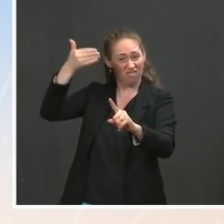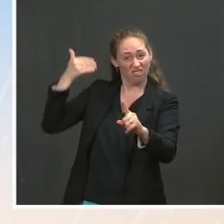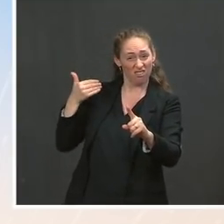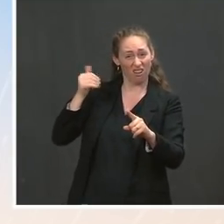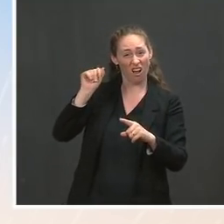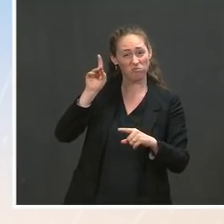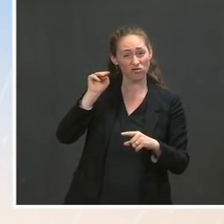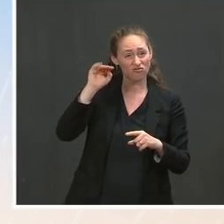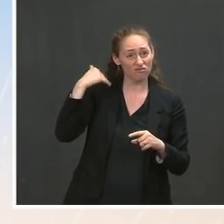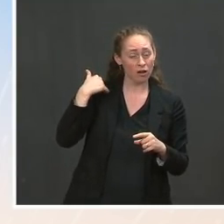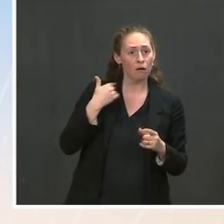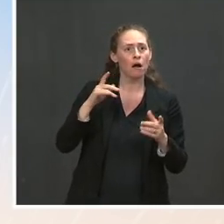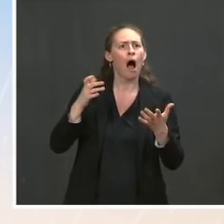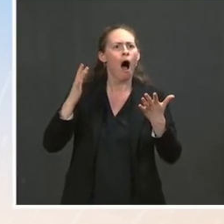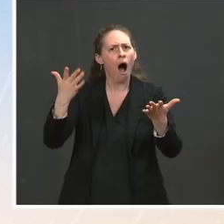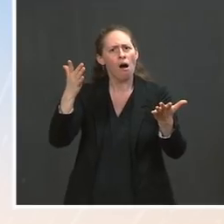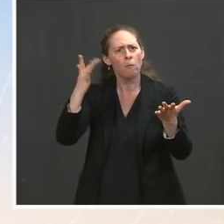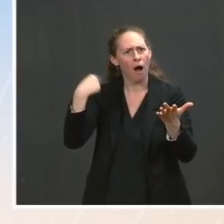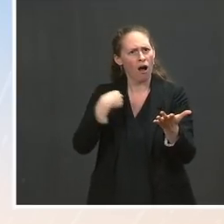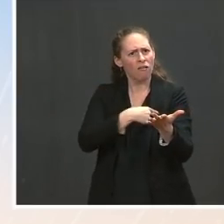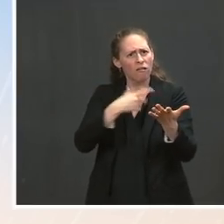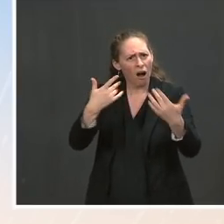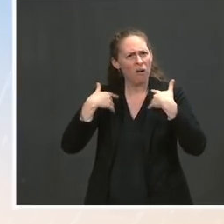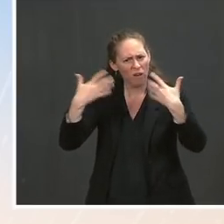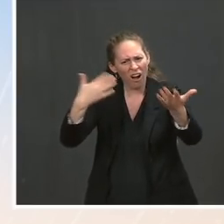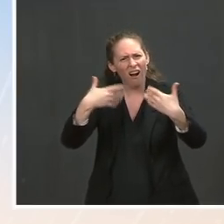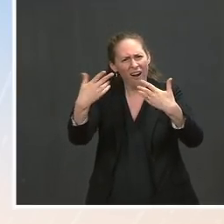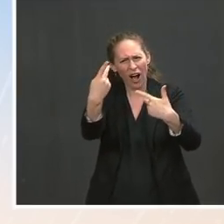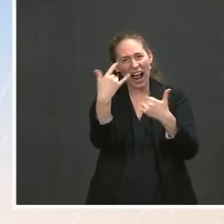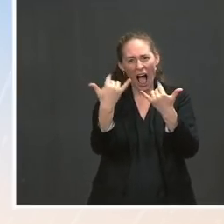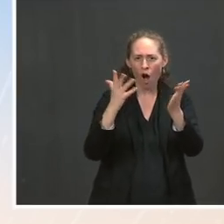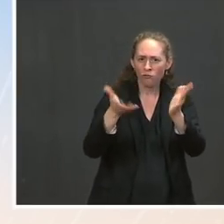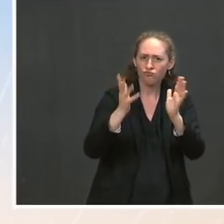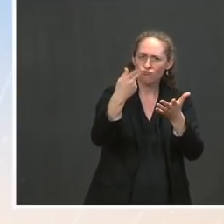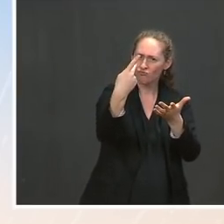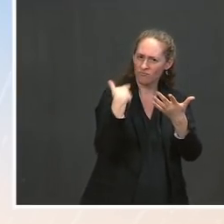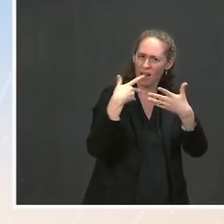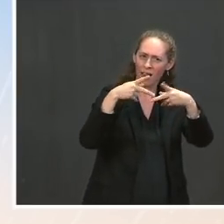Ms. Psaki: And do I take questions from you every time you come to the briefing room? The Press: Yes, but I'm talking about -- Ms. Psaki: Has the President taken questions from you